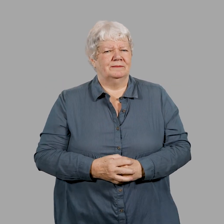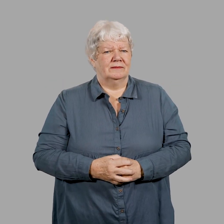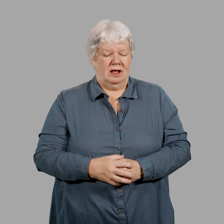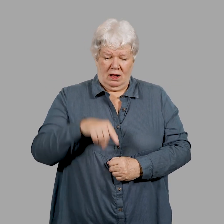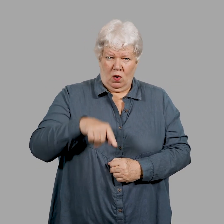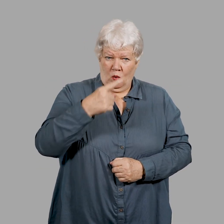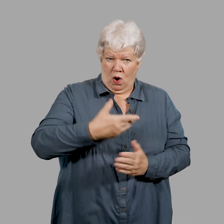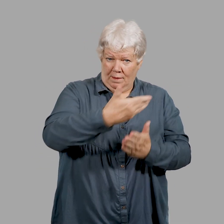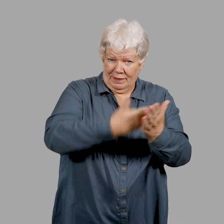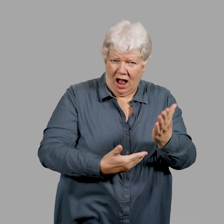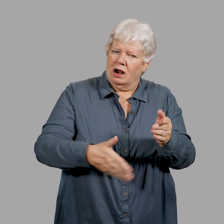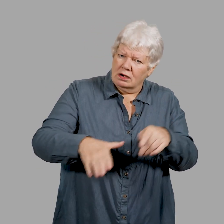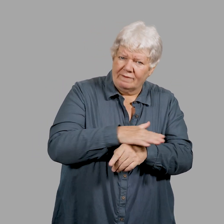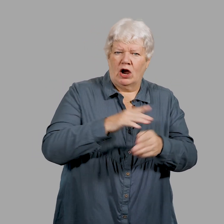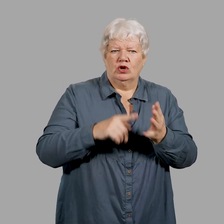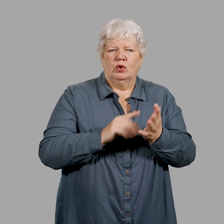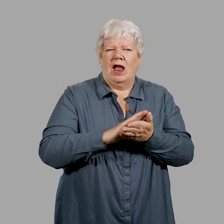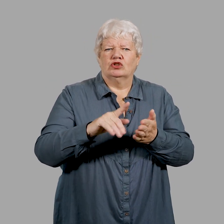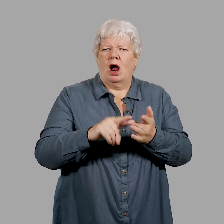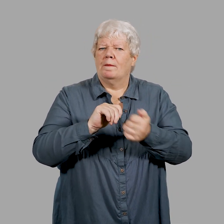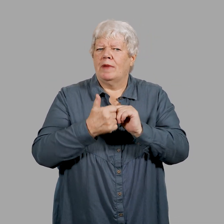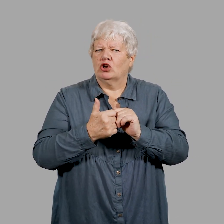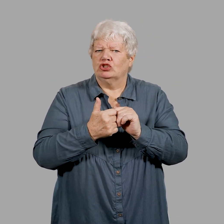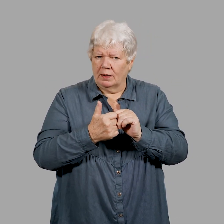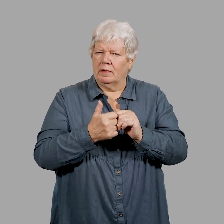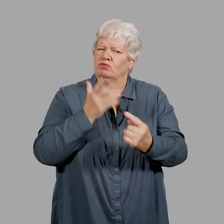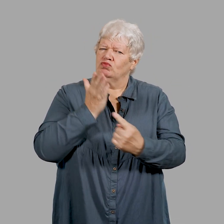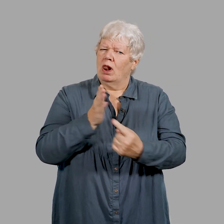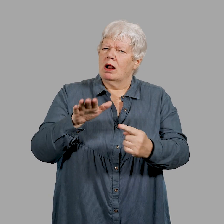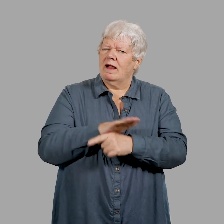This single plan covers the UHI partnership and relates principally to